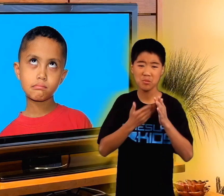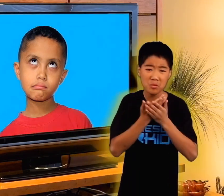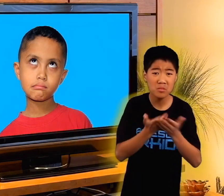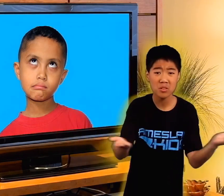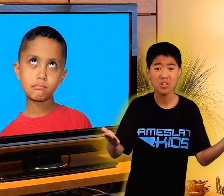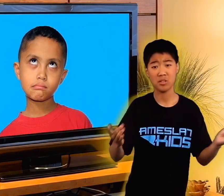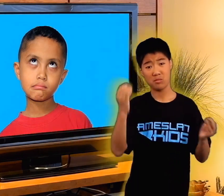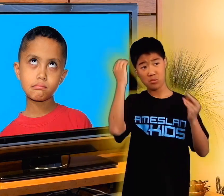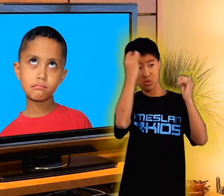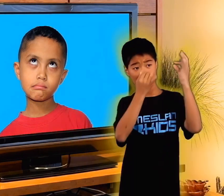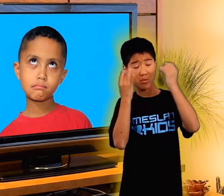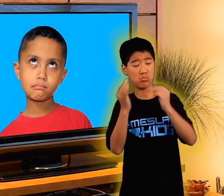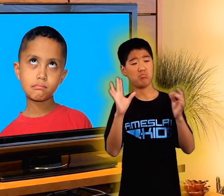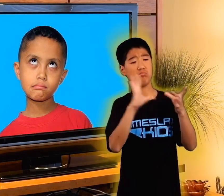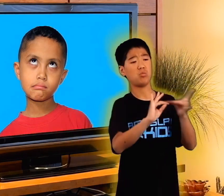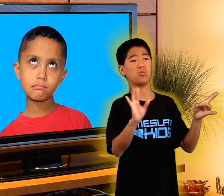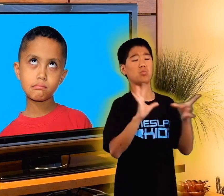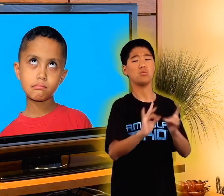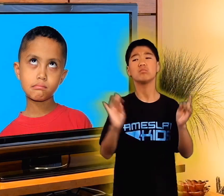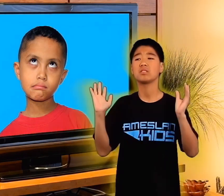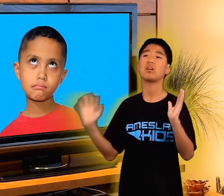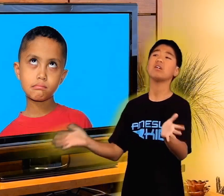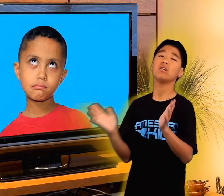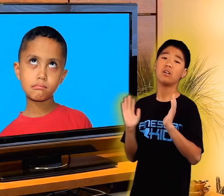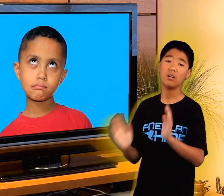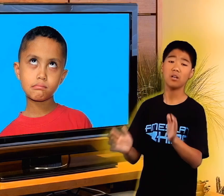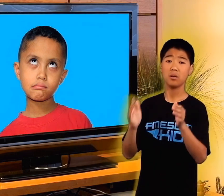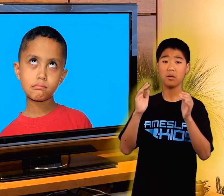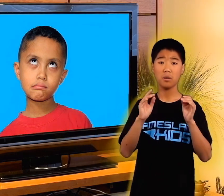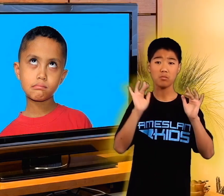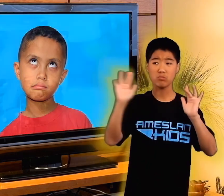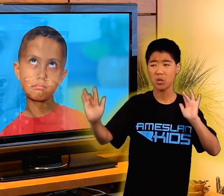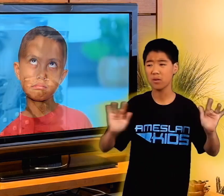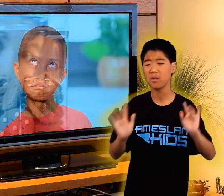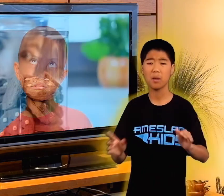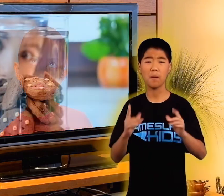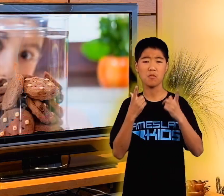AFFECTS MORE THAN JUST YOUR OWN SWEET SELF.